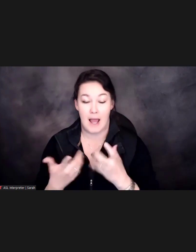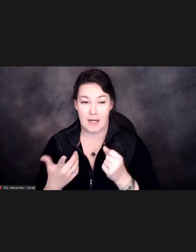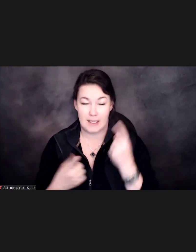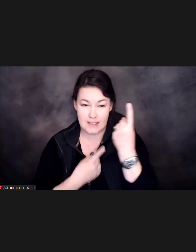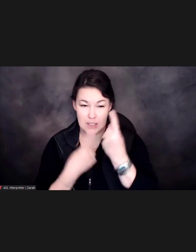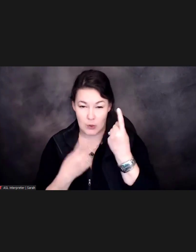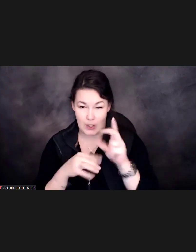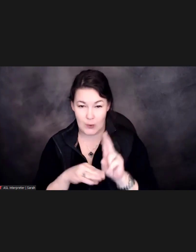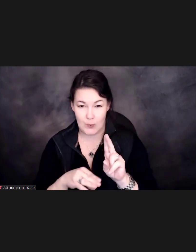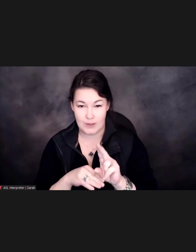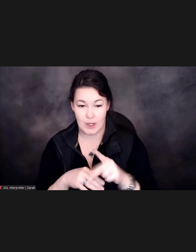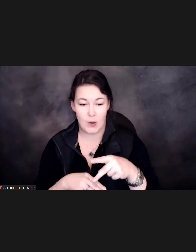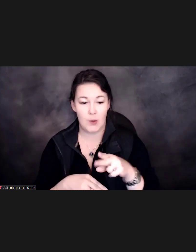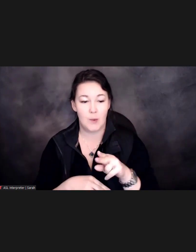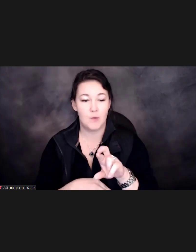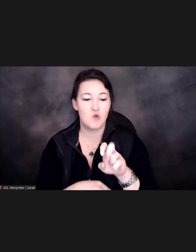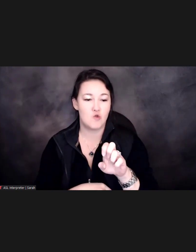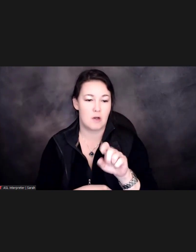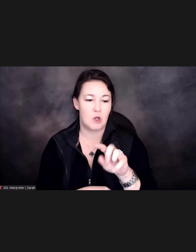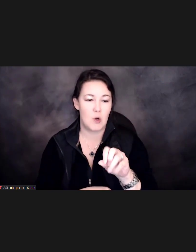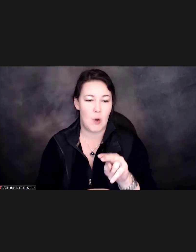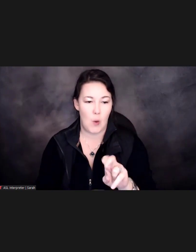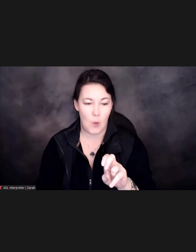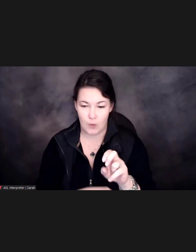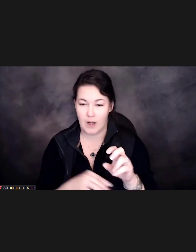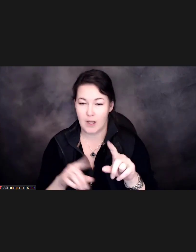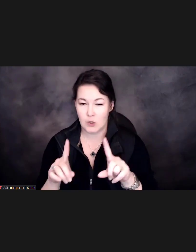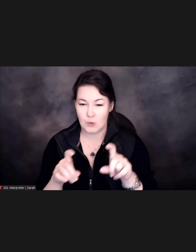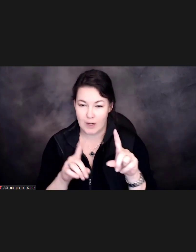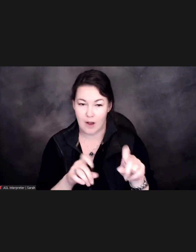if you're considering using pure tone screening, you'll also need